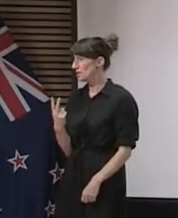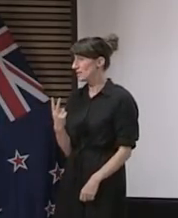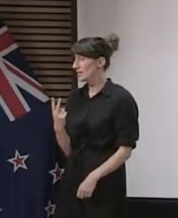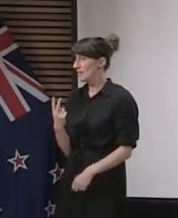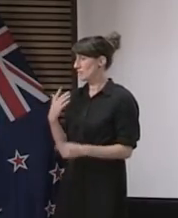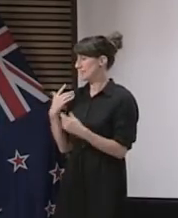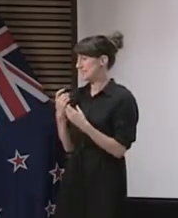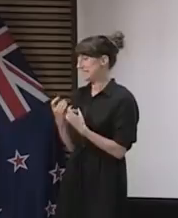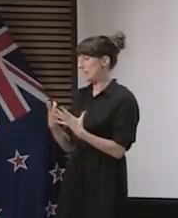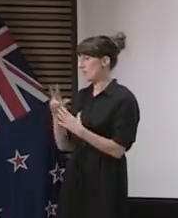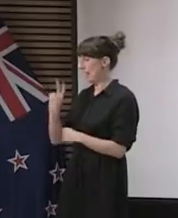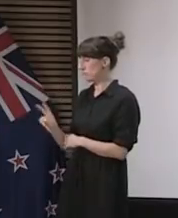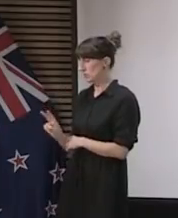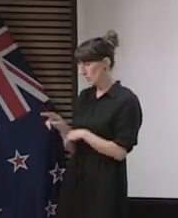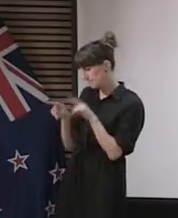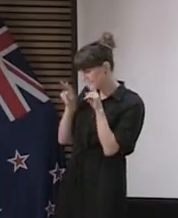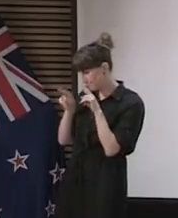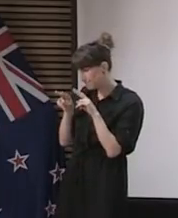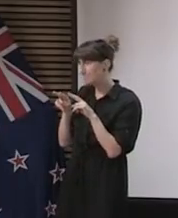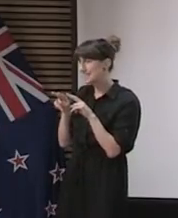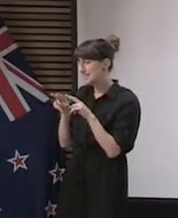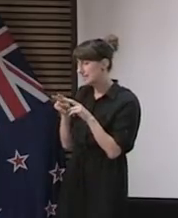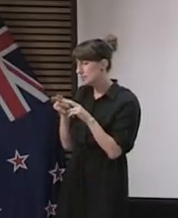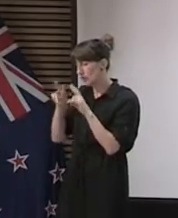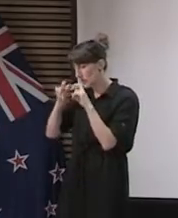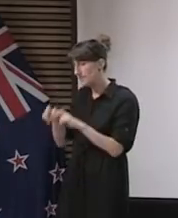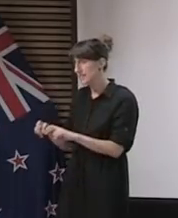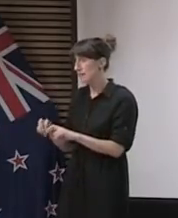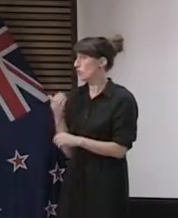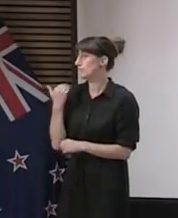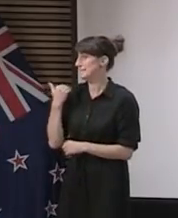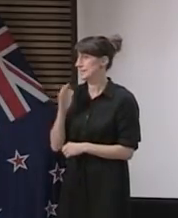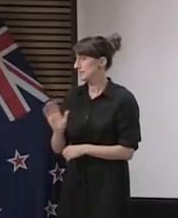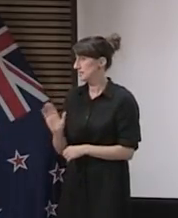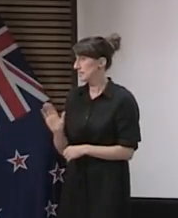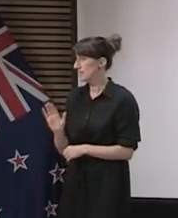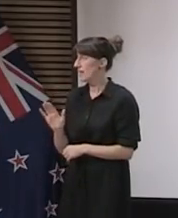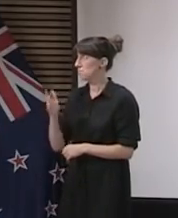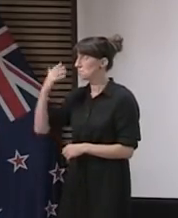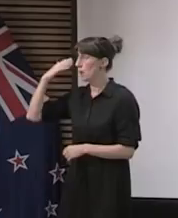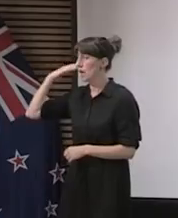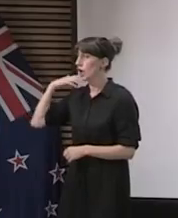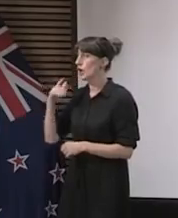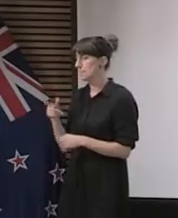to investigatethose. They are not recentonset ones but two where wejust haven't been able topinpoint exactly where theinfection may have come from.